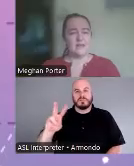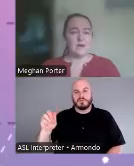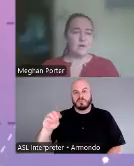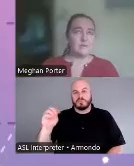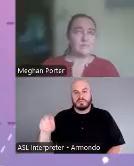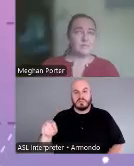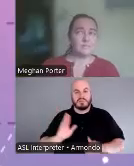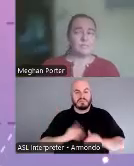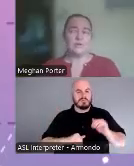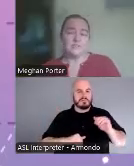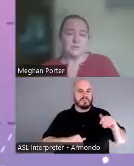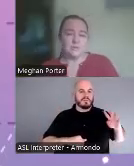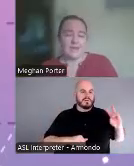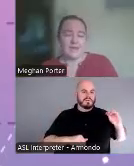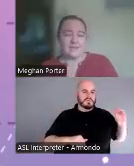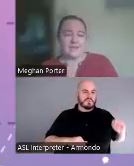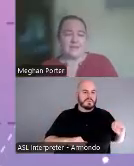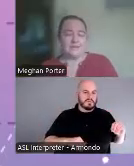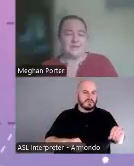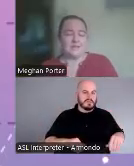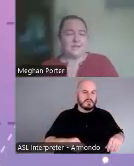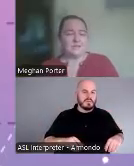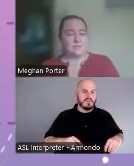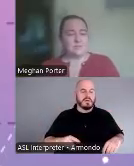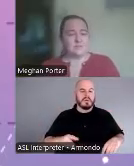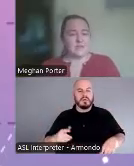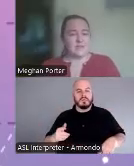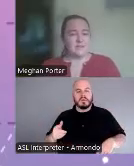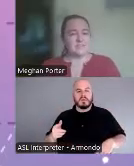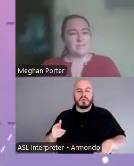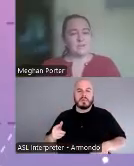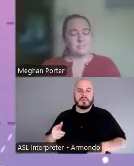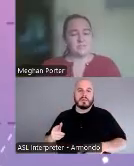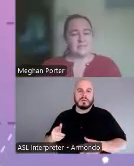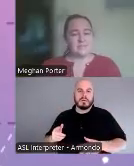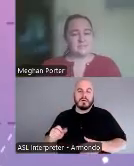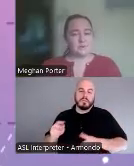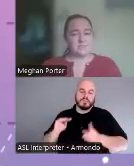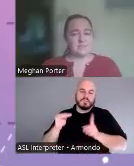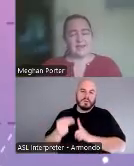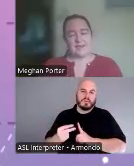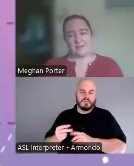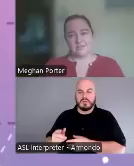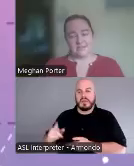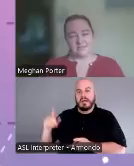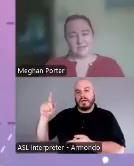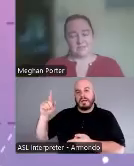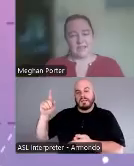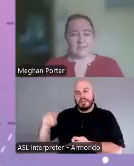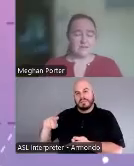However, we could also look at it in terms of that a smaller percentage of posts lacked alt text altogether.